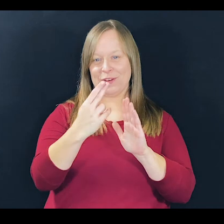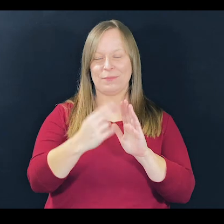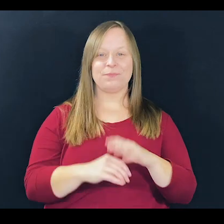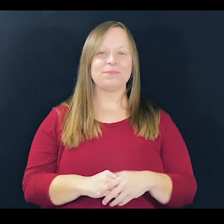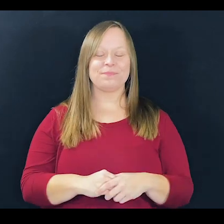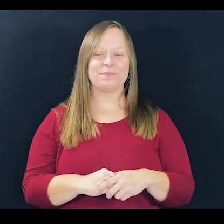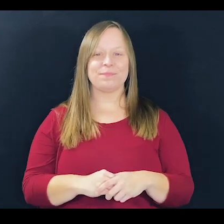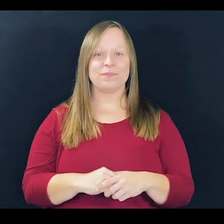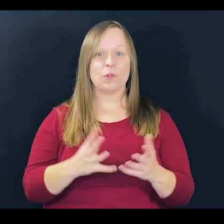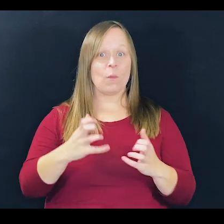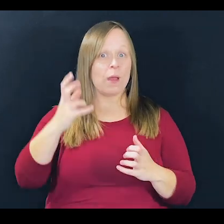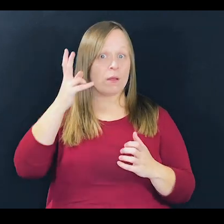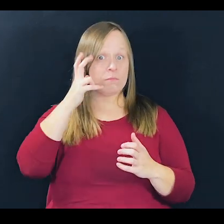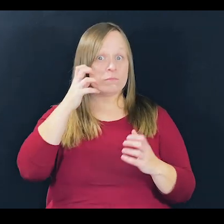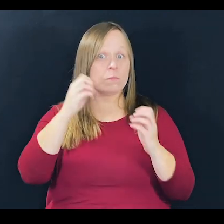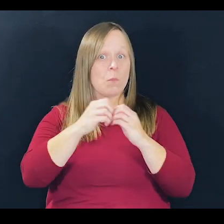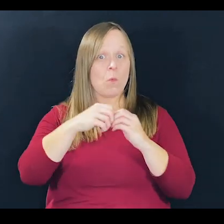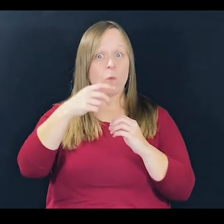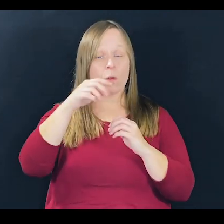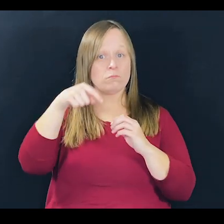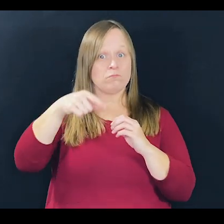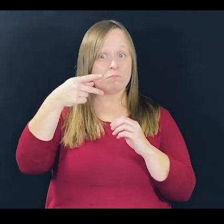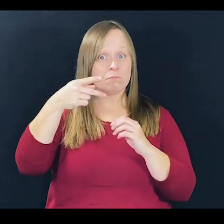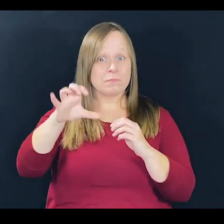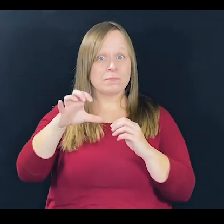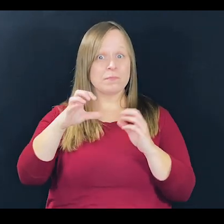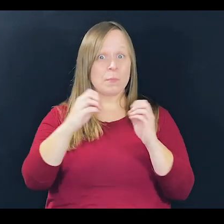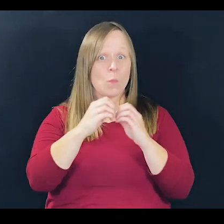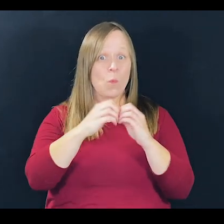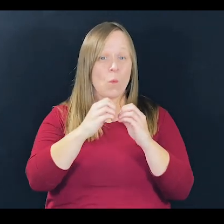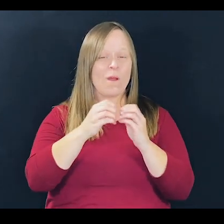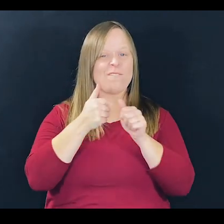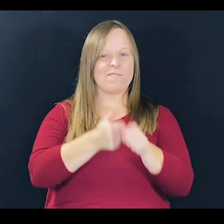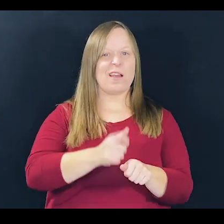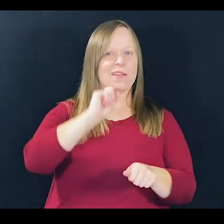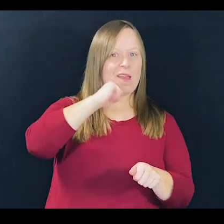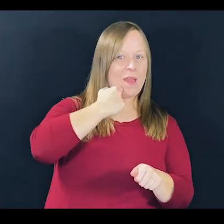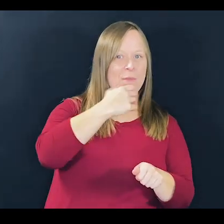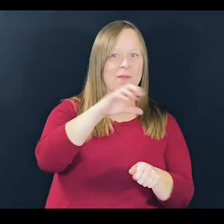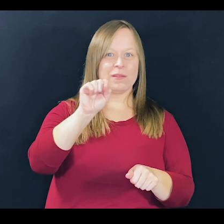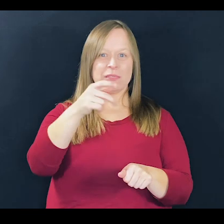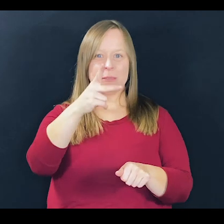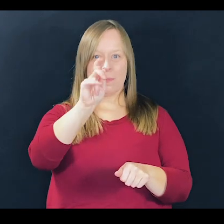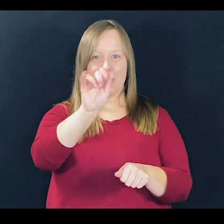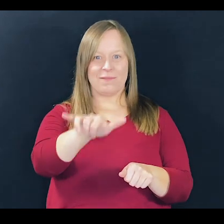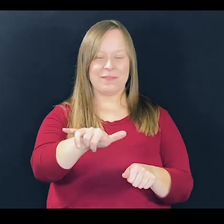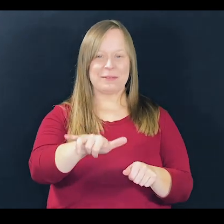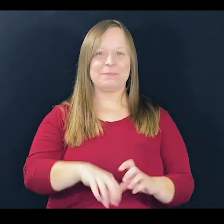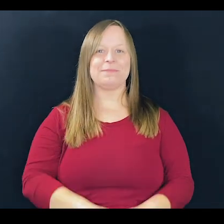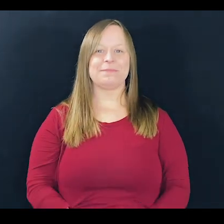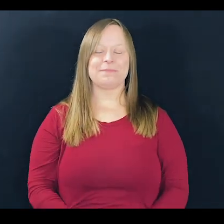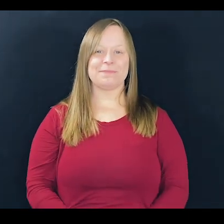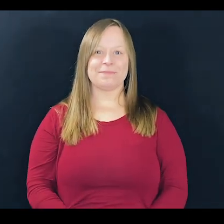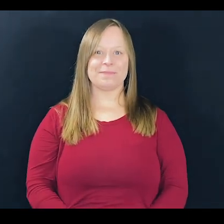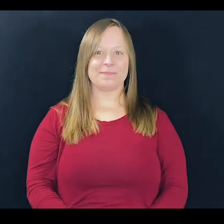our YouTube channel to listen to more Empire State of Rights Closed Captioned, follow us on Apple podcasts and Spotify.